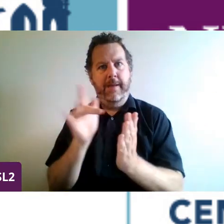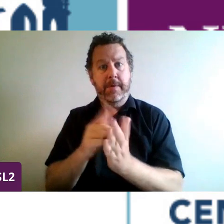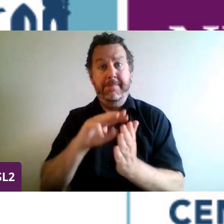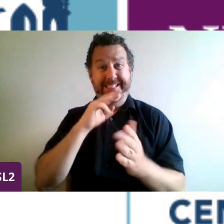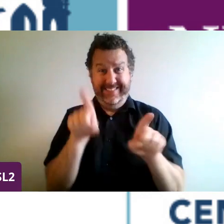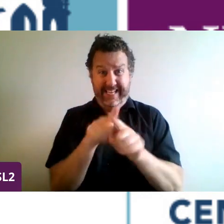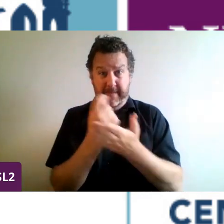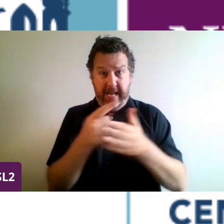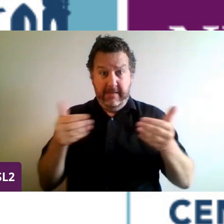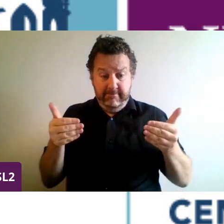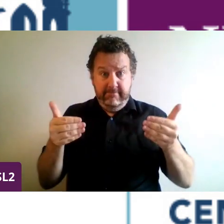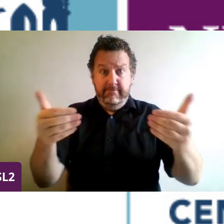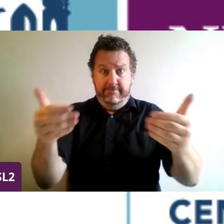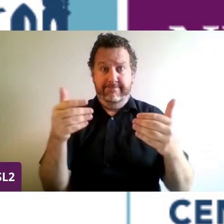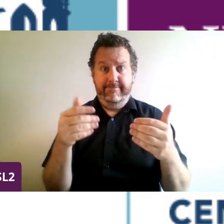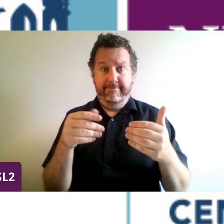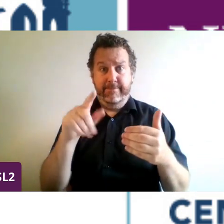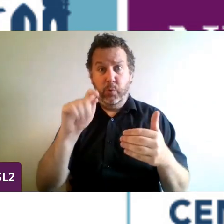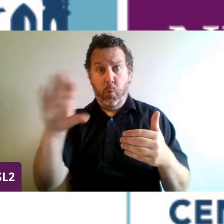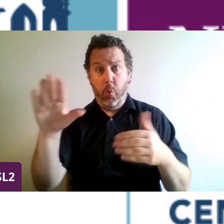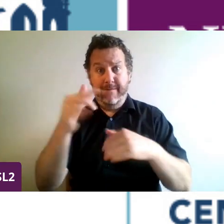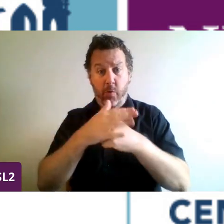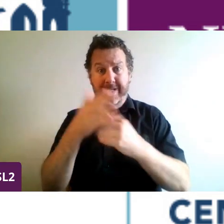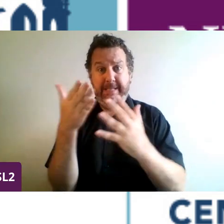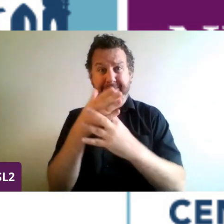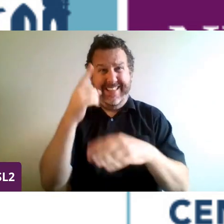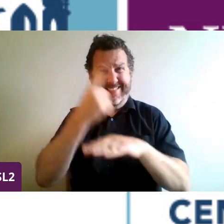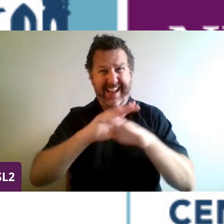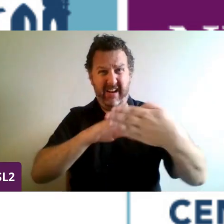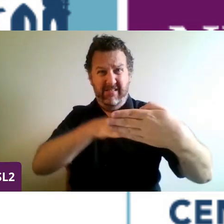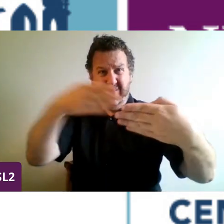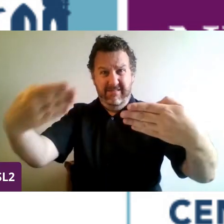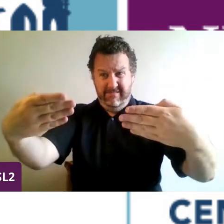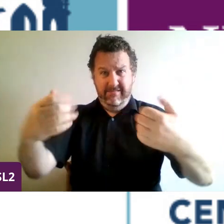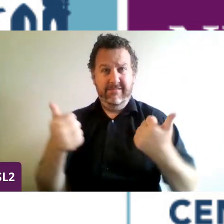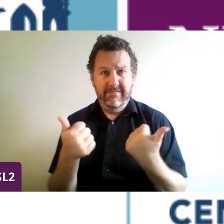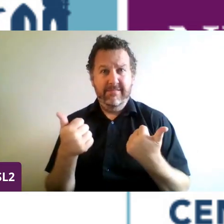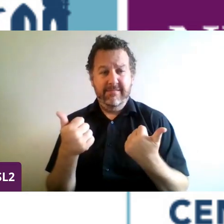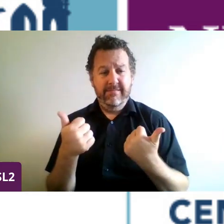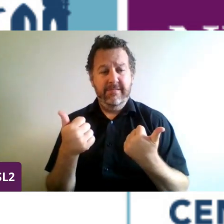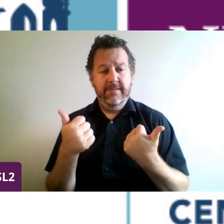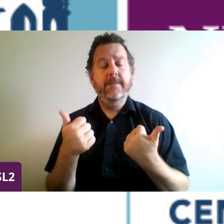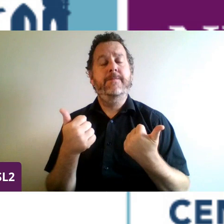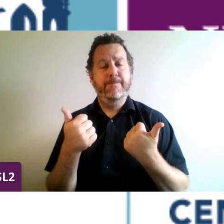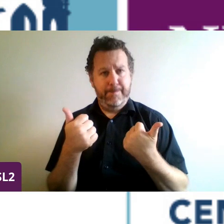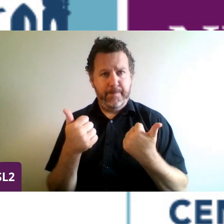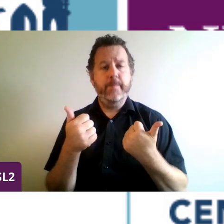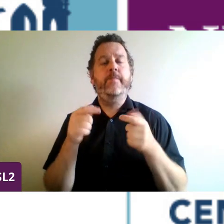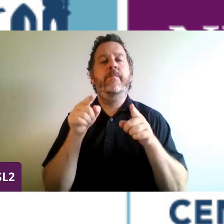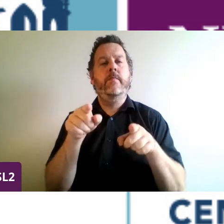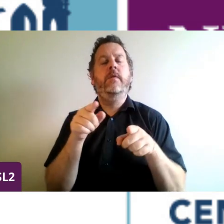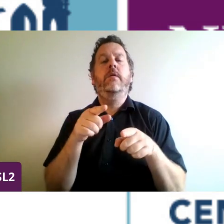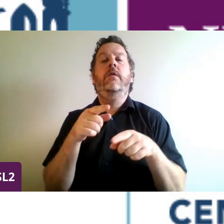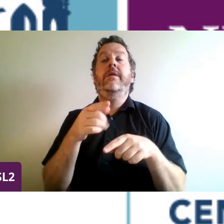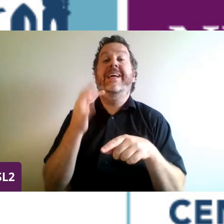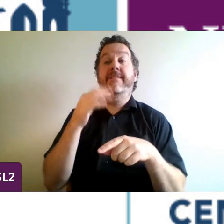When we have studios partnering with accessibility apps , we get things that are built